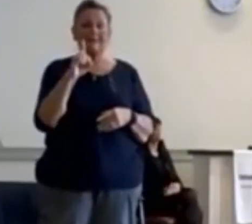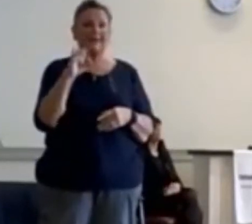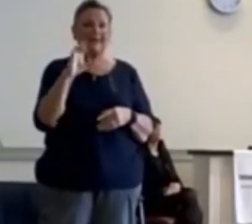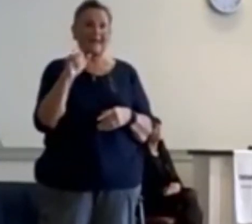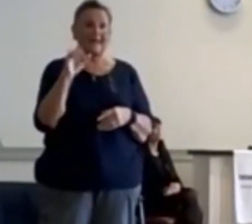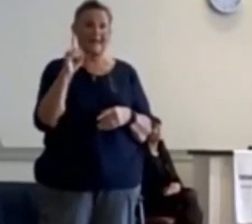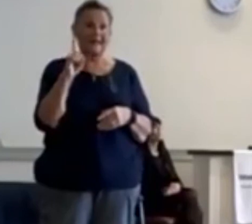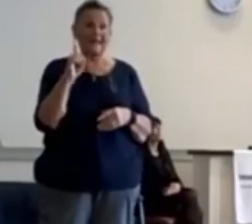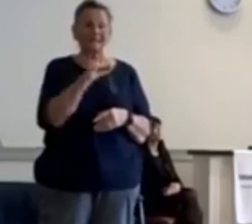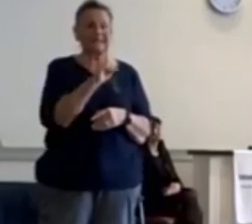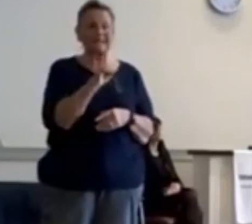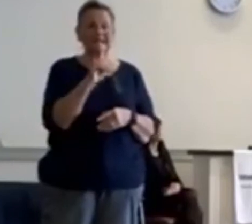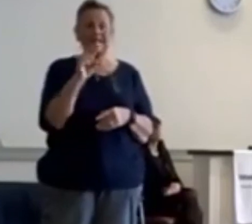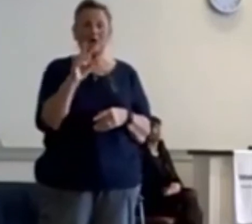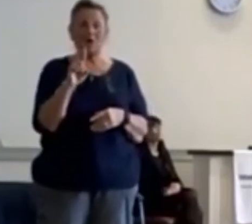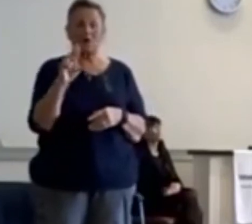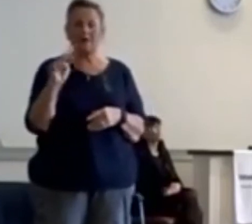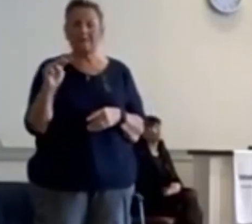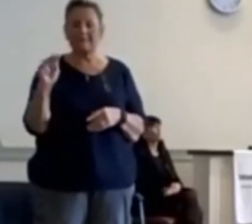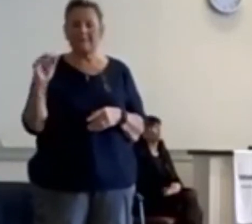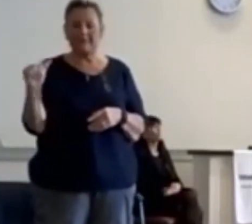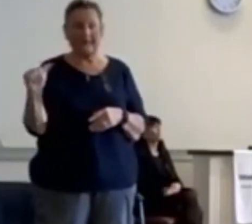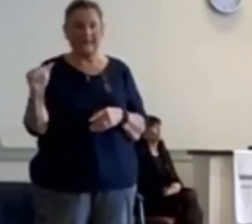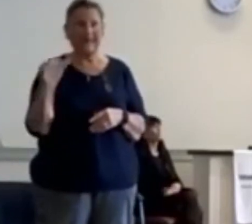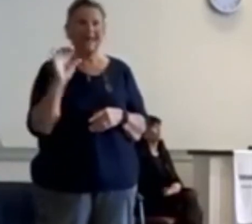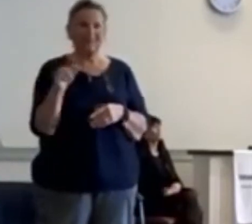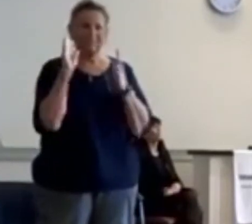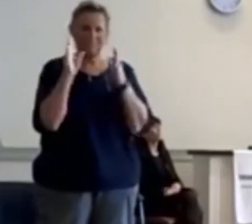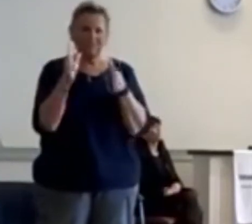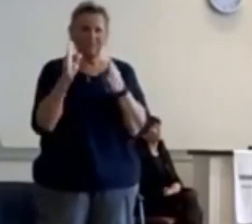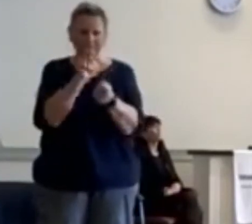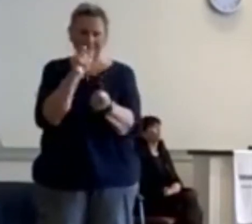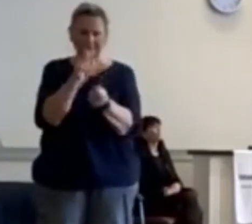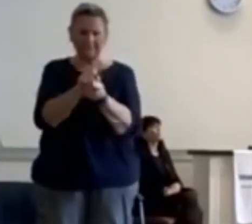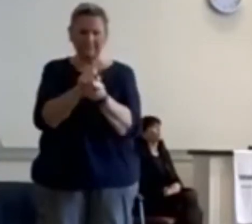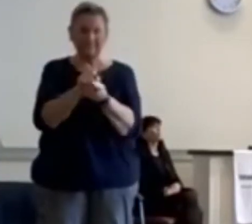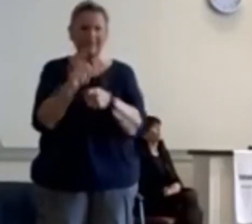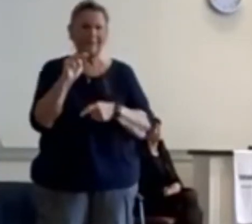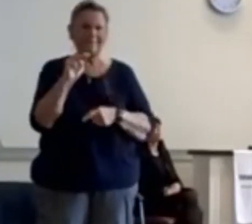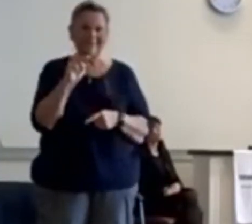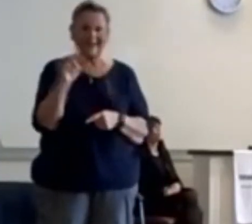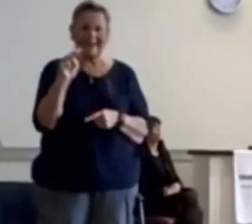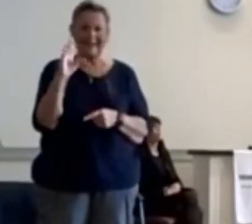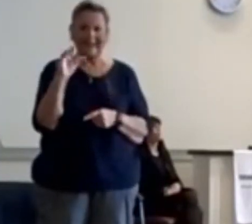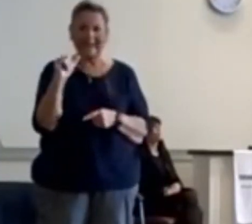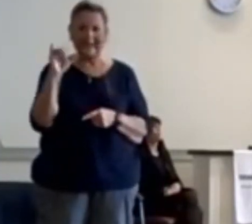this bill will focus very specifically on Medicaid portability for people who